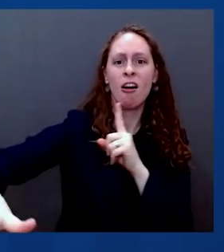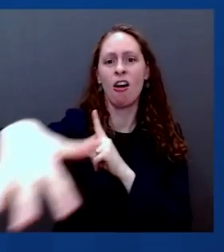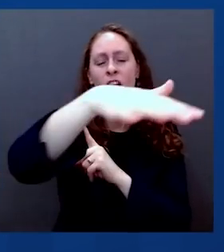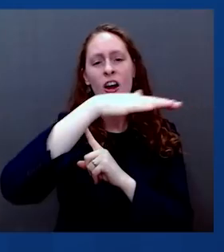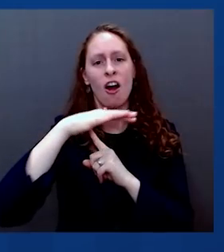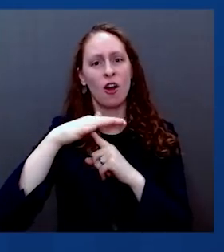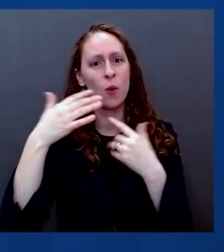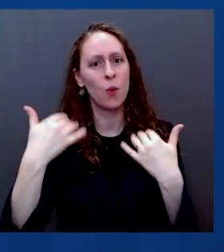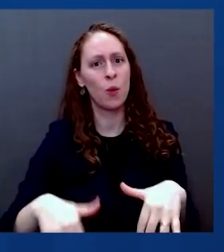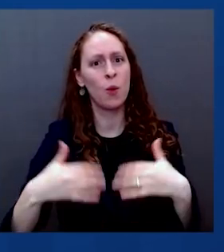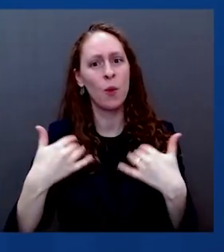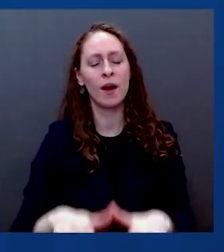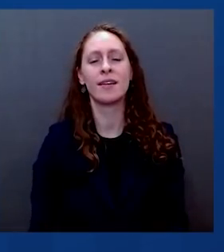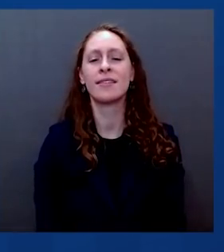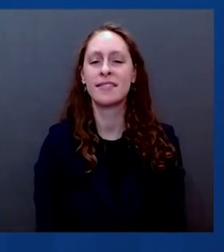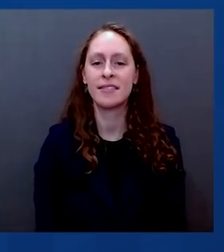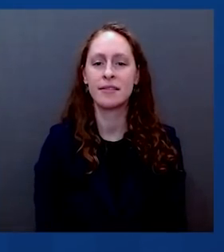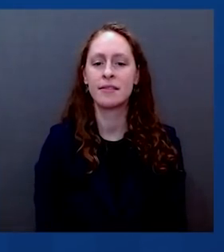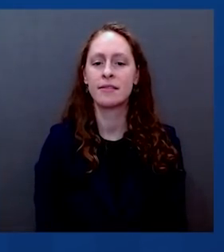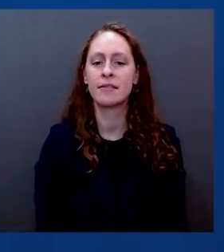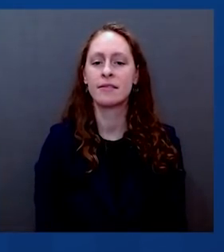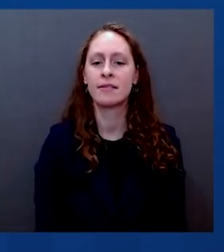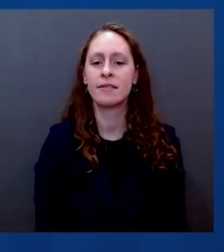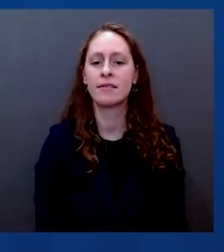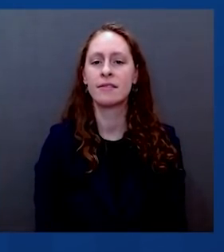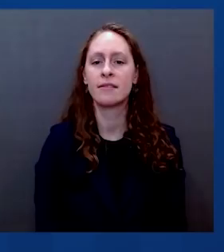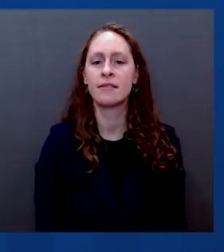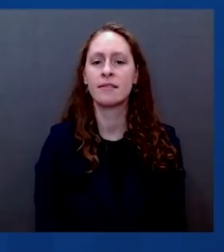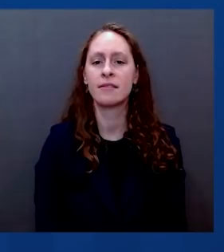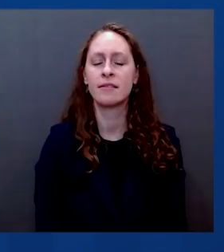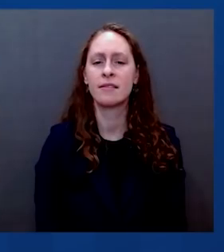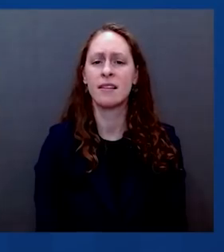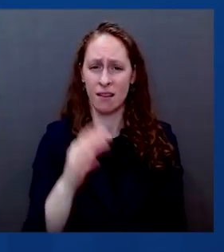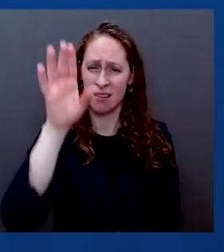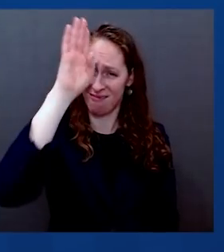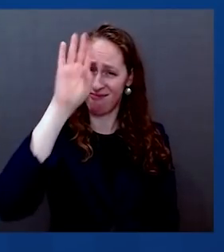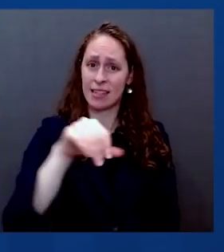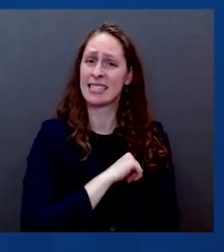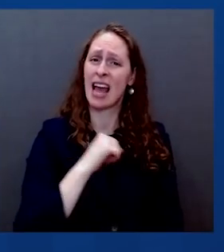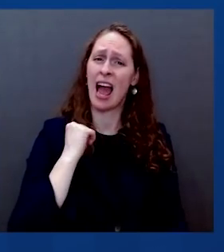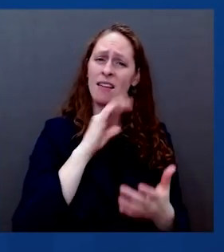It gives me no satisfaction in saying that, as an institutionalist,